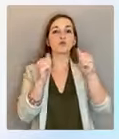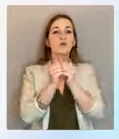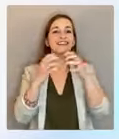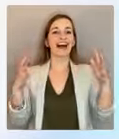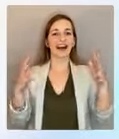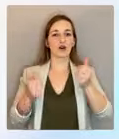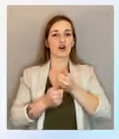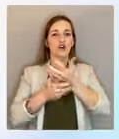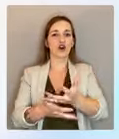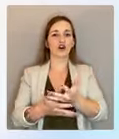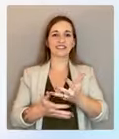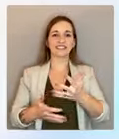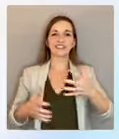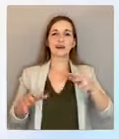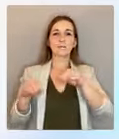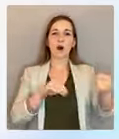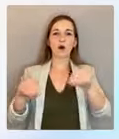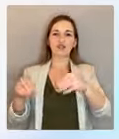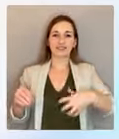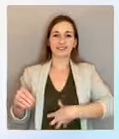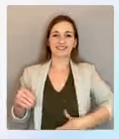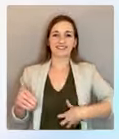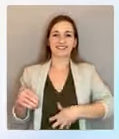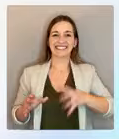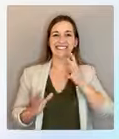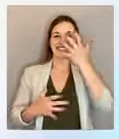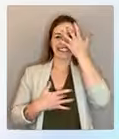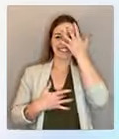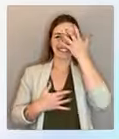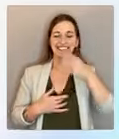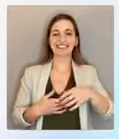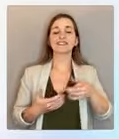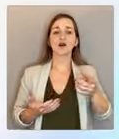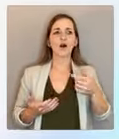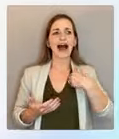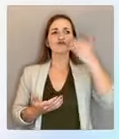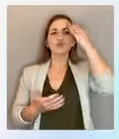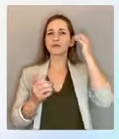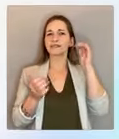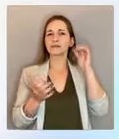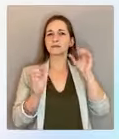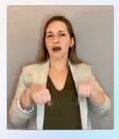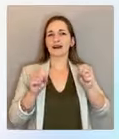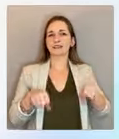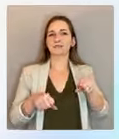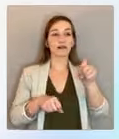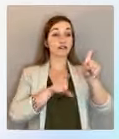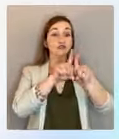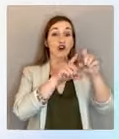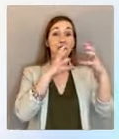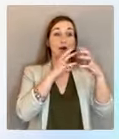So I knew this was possible. In Starball, we had smooth movement, and it didn't really make anyone motion sick.